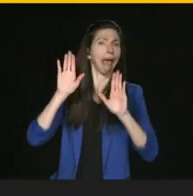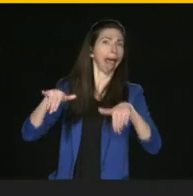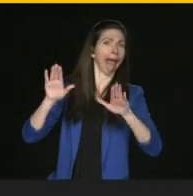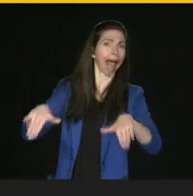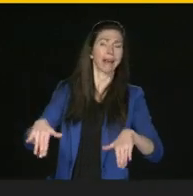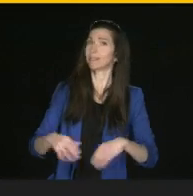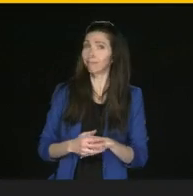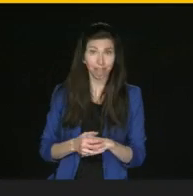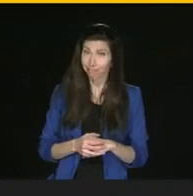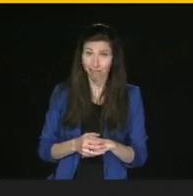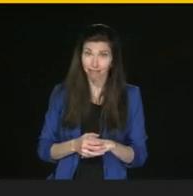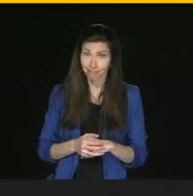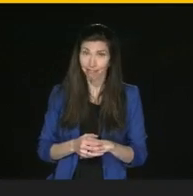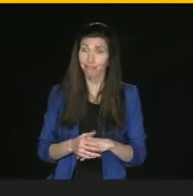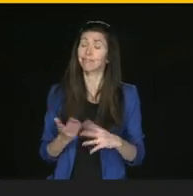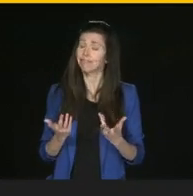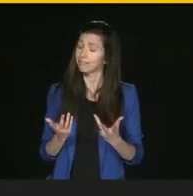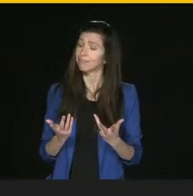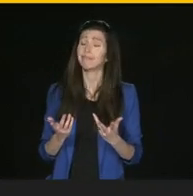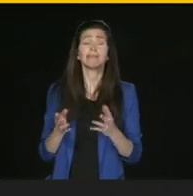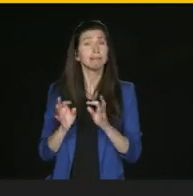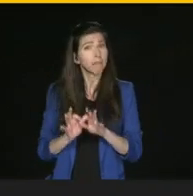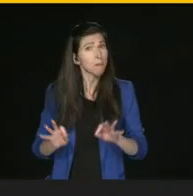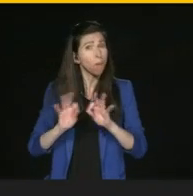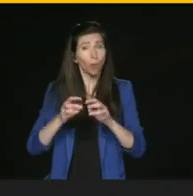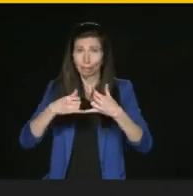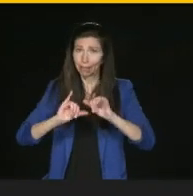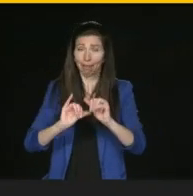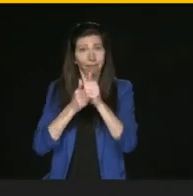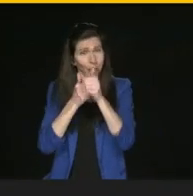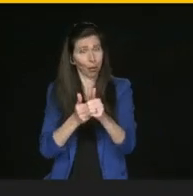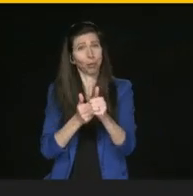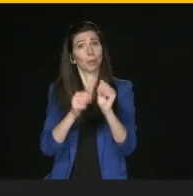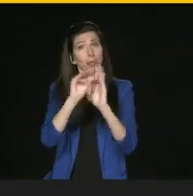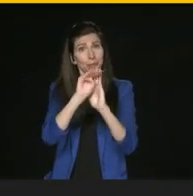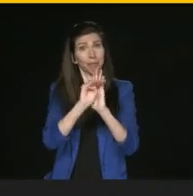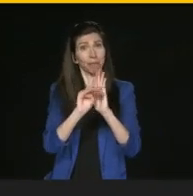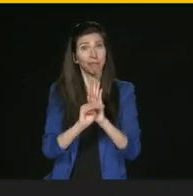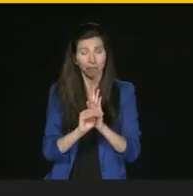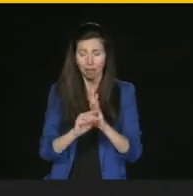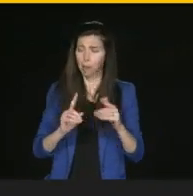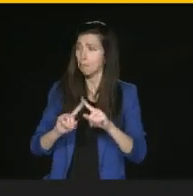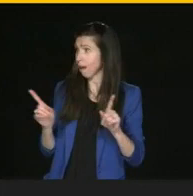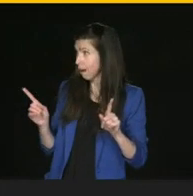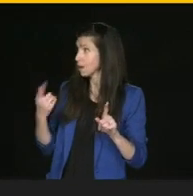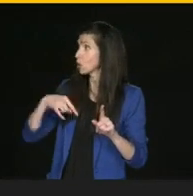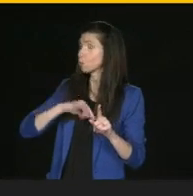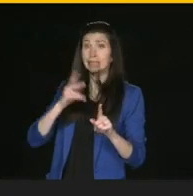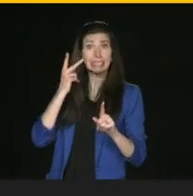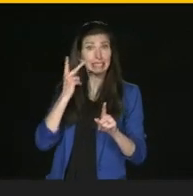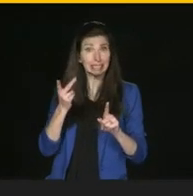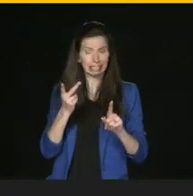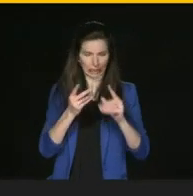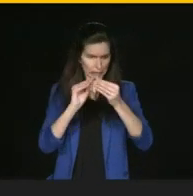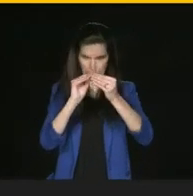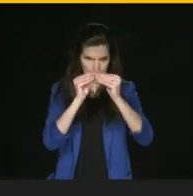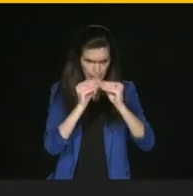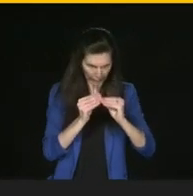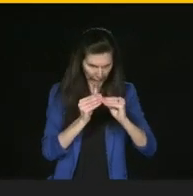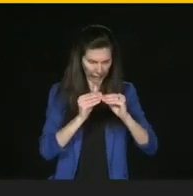RELAXES OR DON'T PERFORM AS WELL IN SOME OF THOSE PUBLIC HEALTH